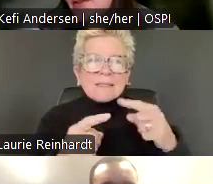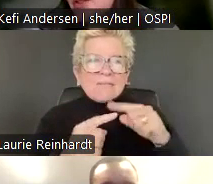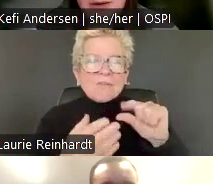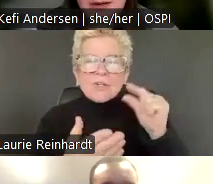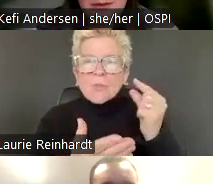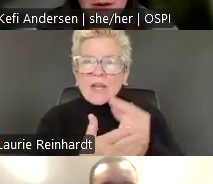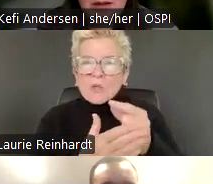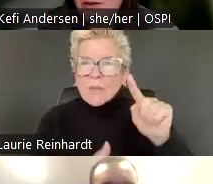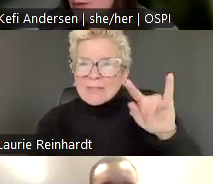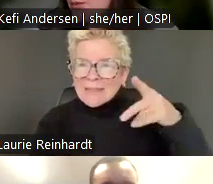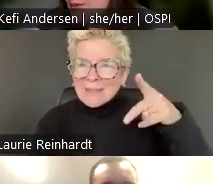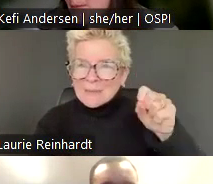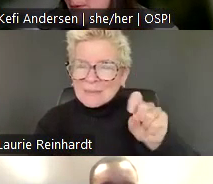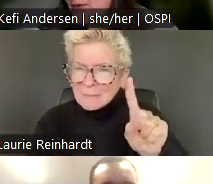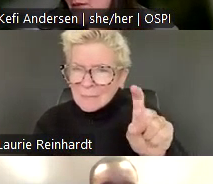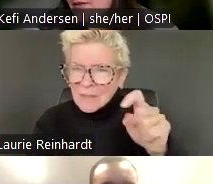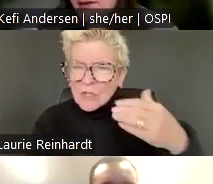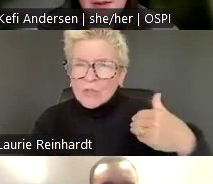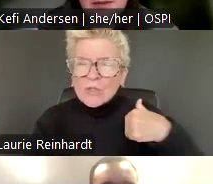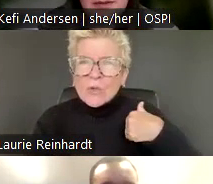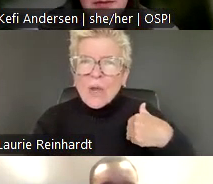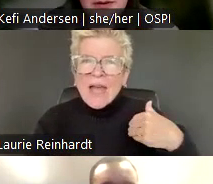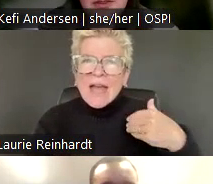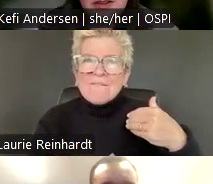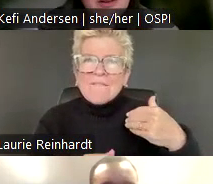have a shorthand way that you remember the different types of differentiation